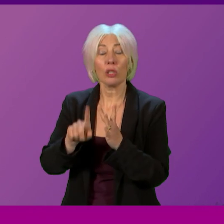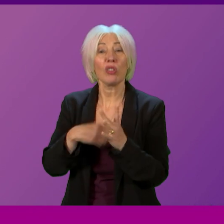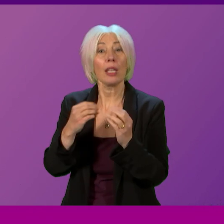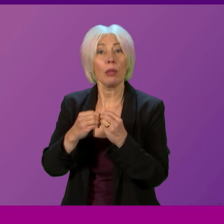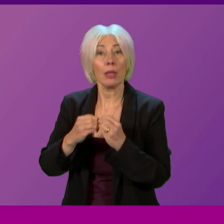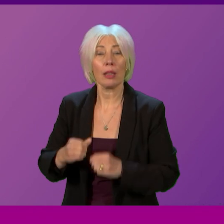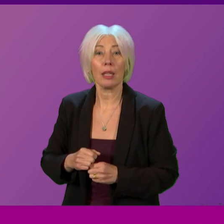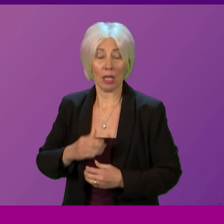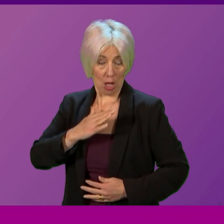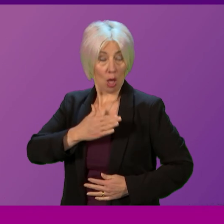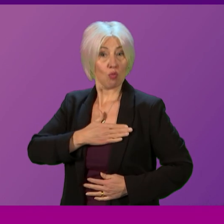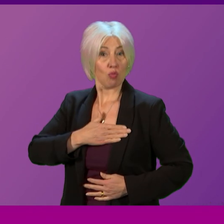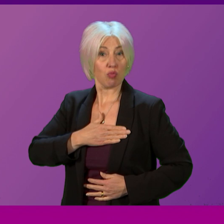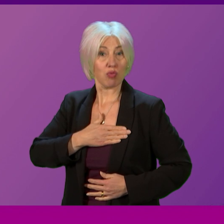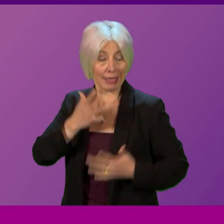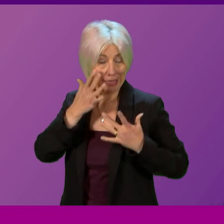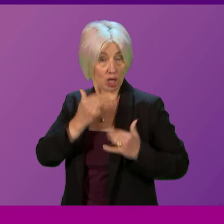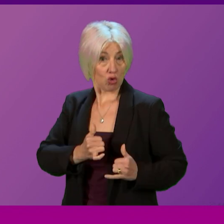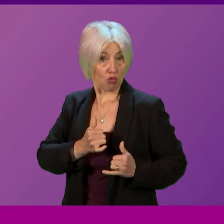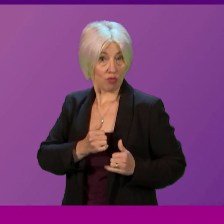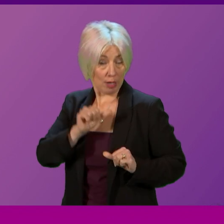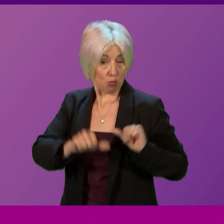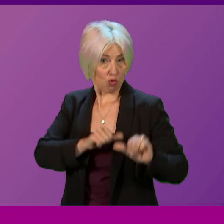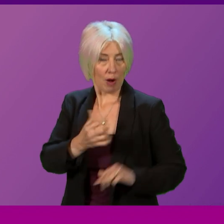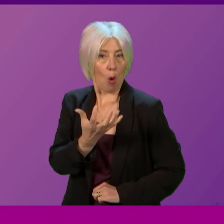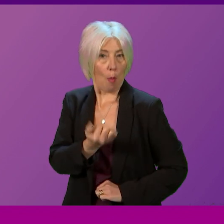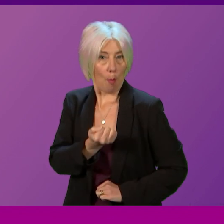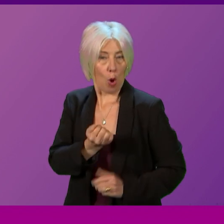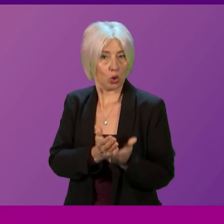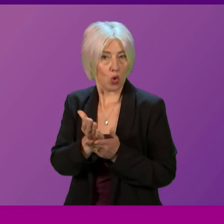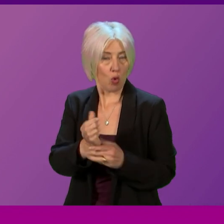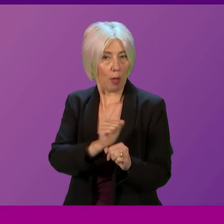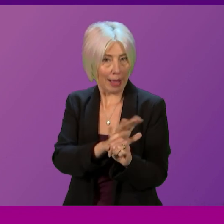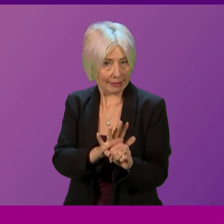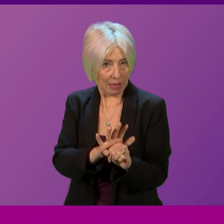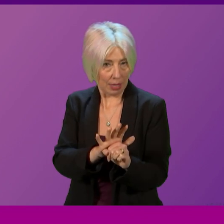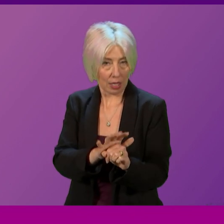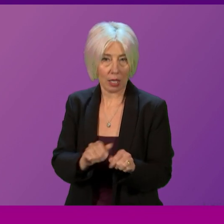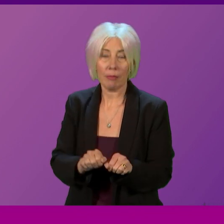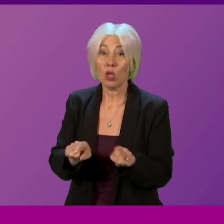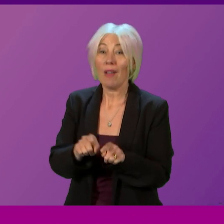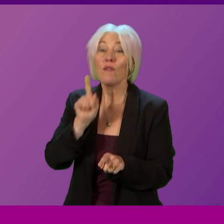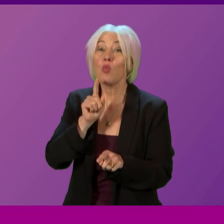The breast cancer screening programme was paused for all women during the pandemic, and has been paused even longer for women over 70.